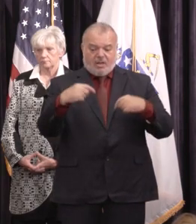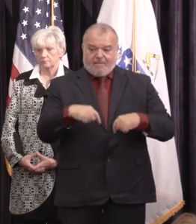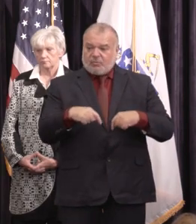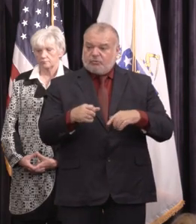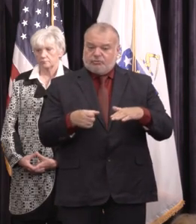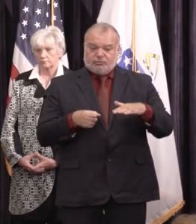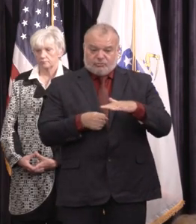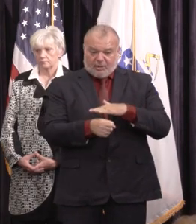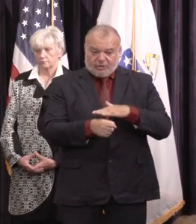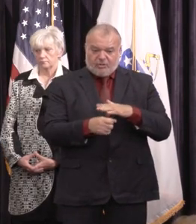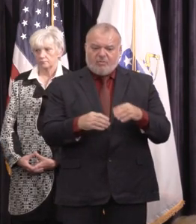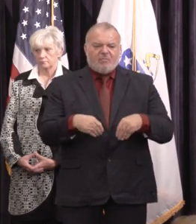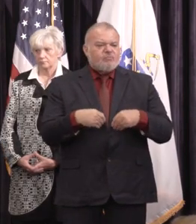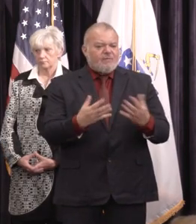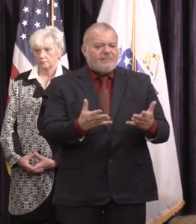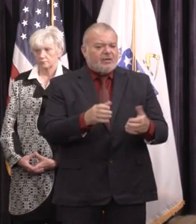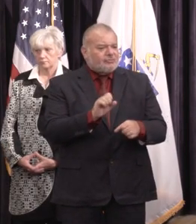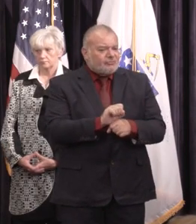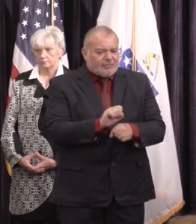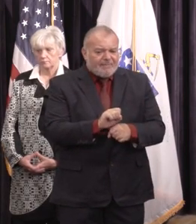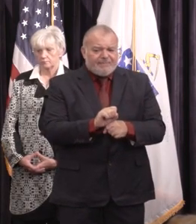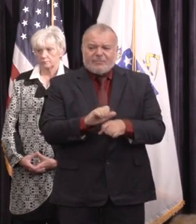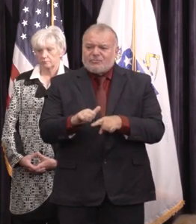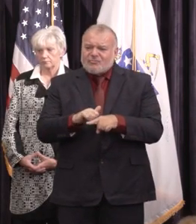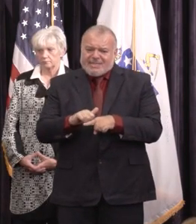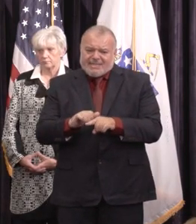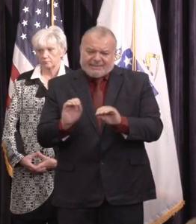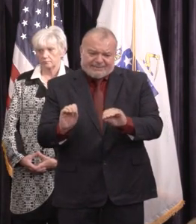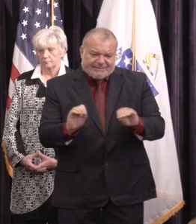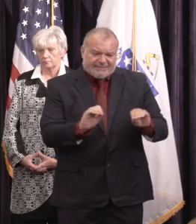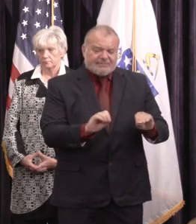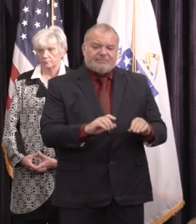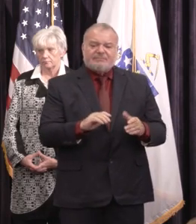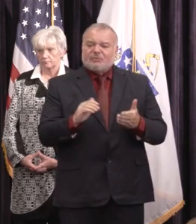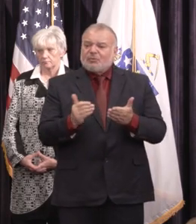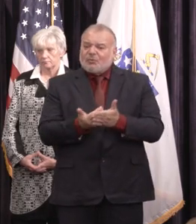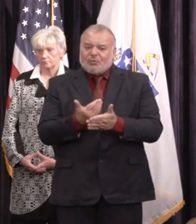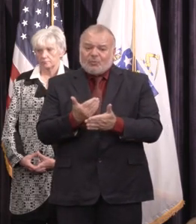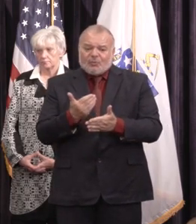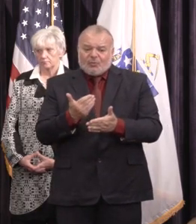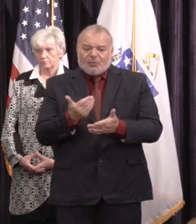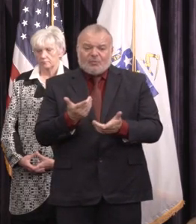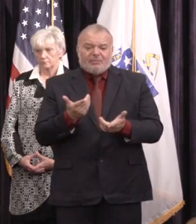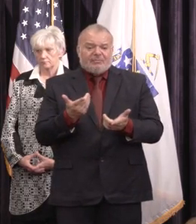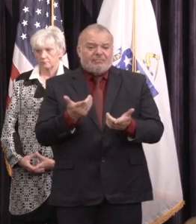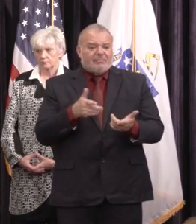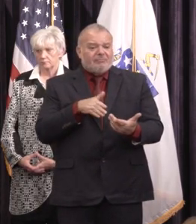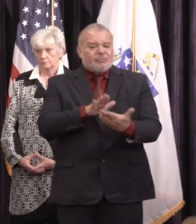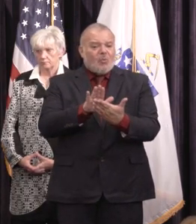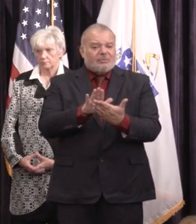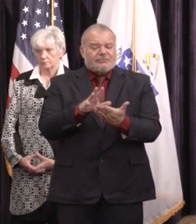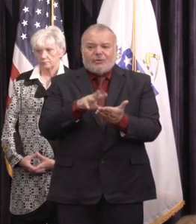and the like which is a new and novel approach as we continue to look for ways to process people